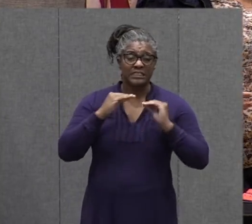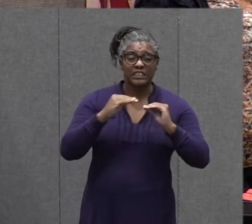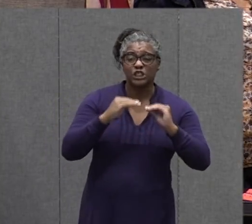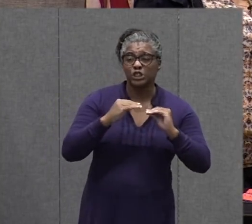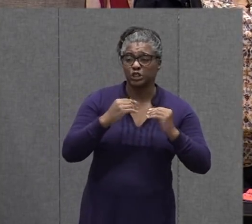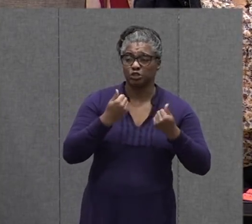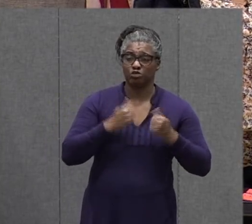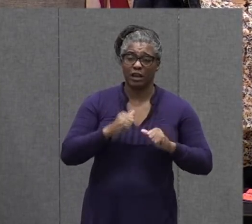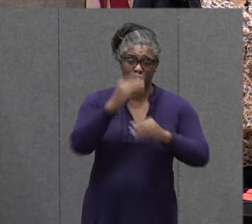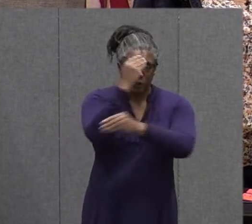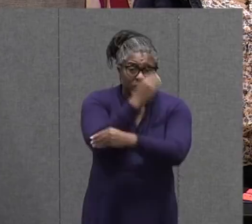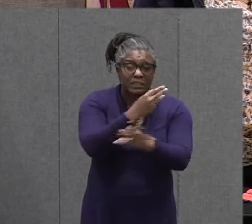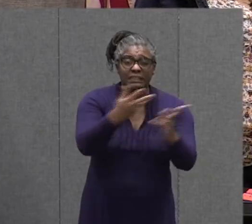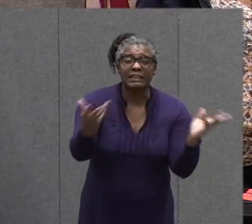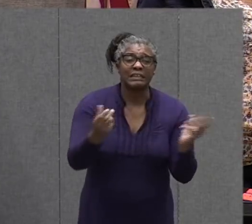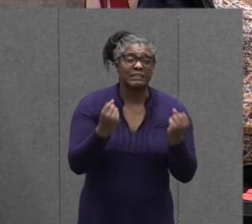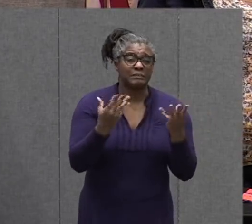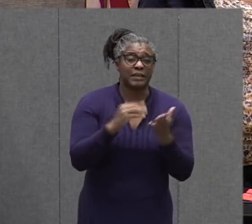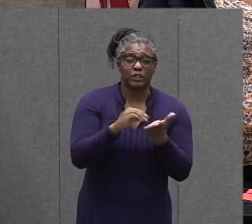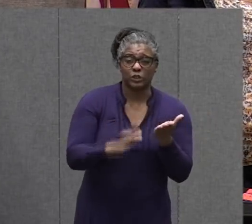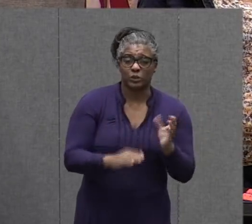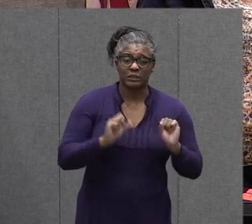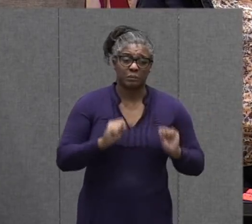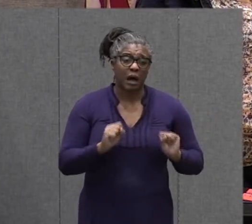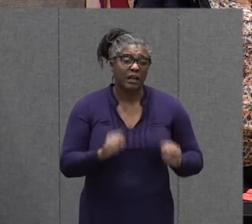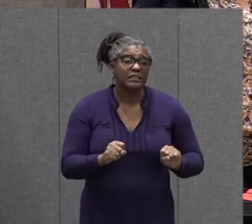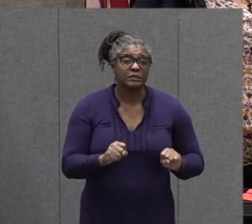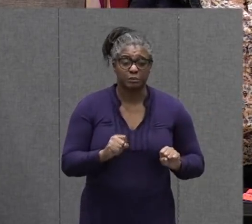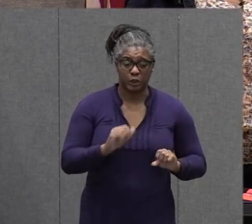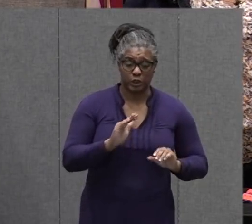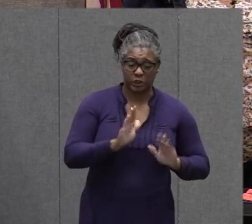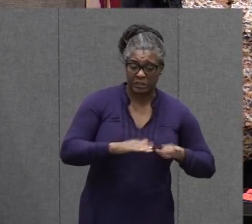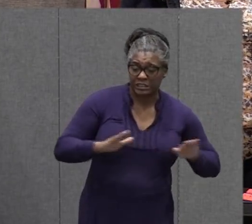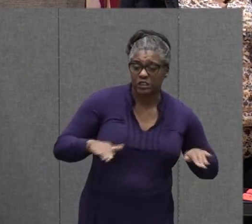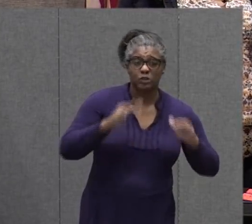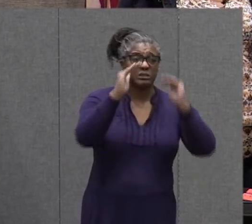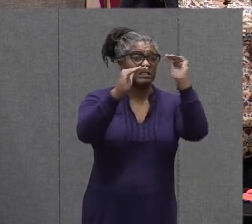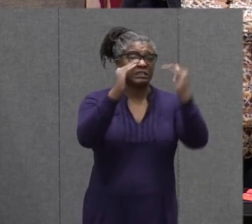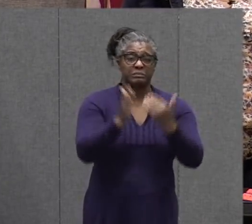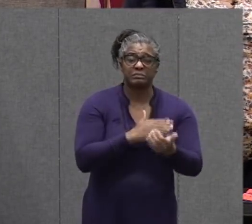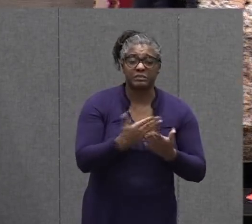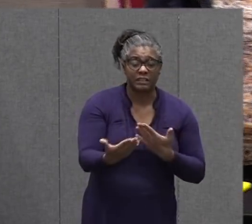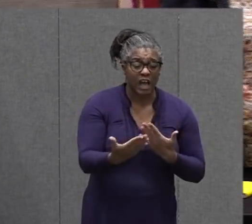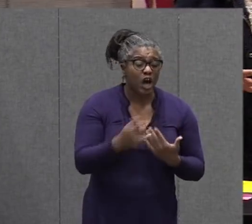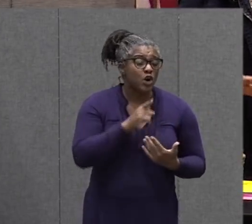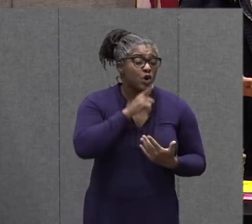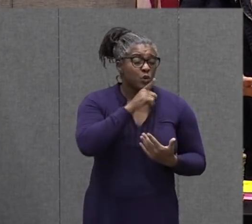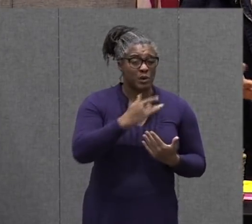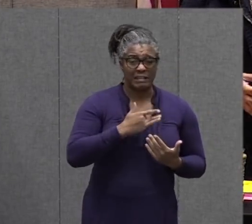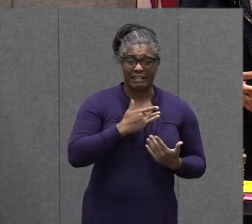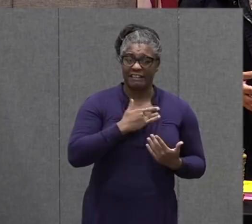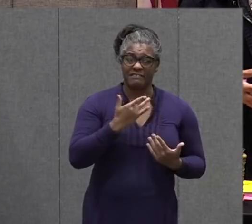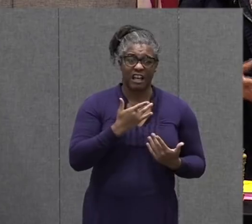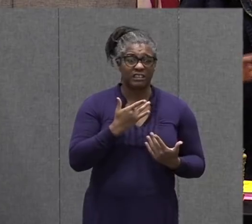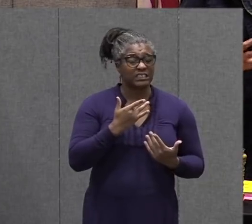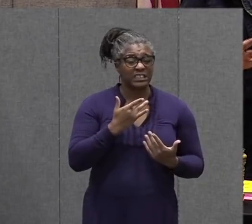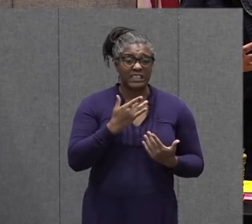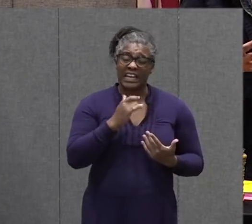Same thing goes for grown ups or anybody that I'm talking with. And I really felt that I wasn't getting through to him. I felt that I... you know,